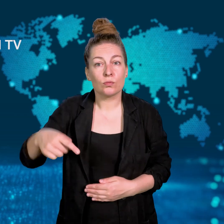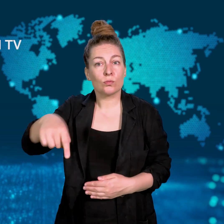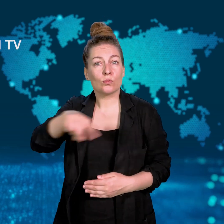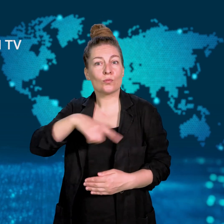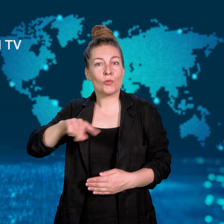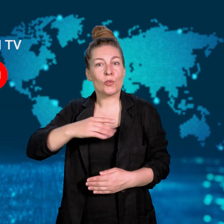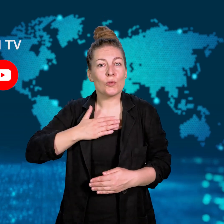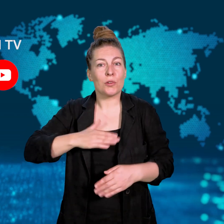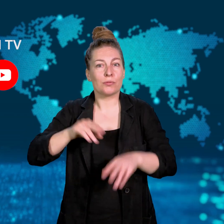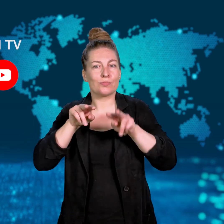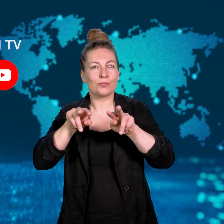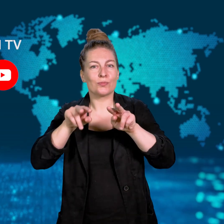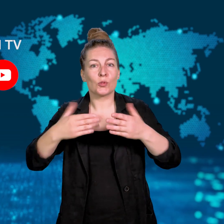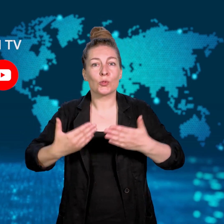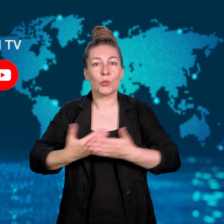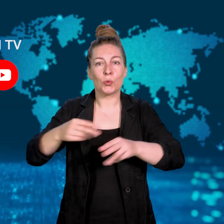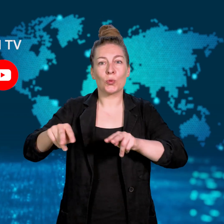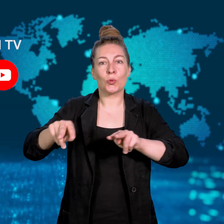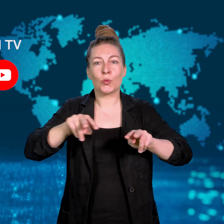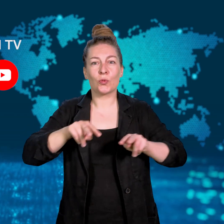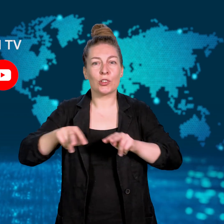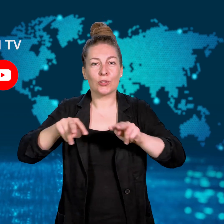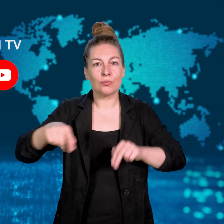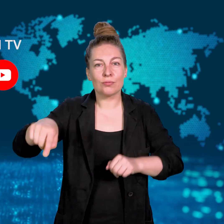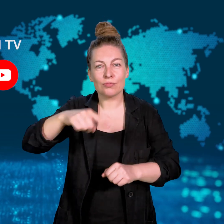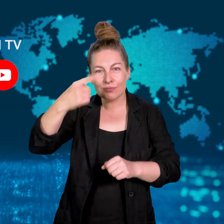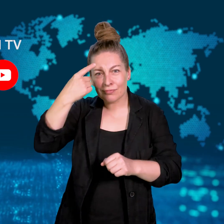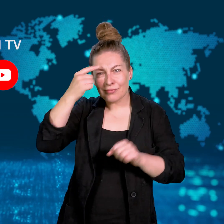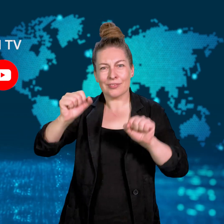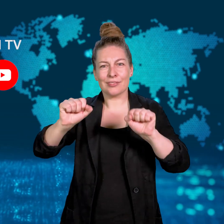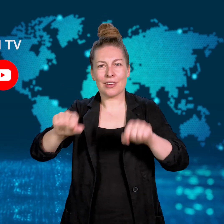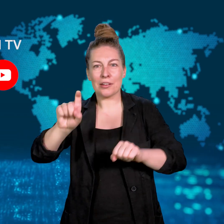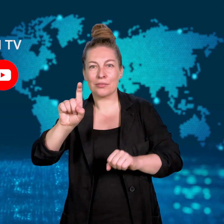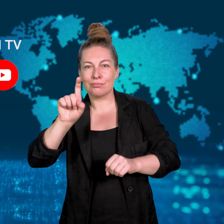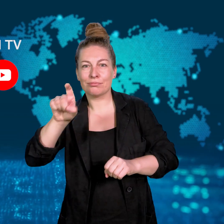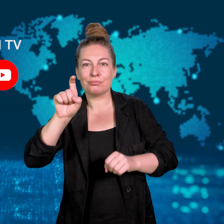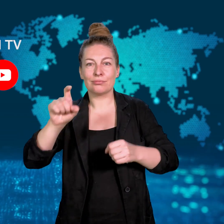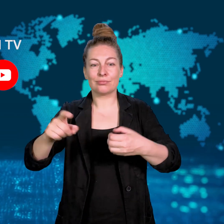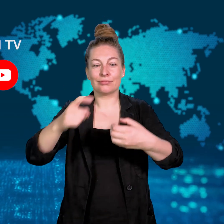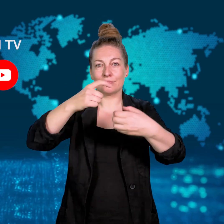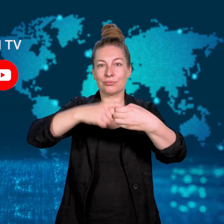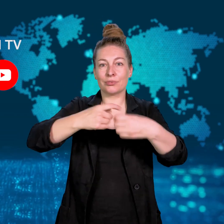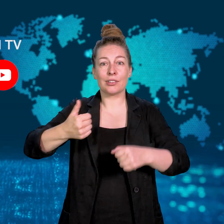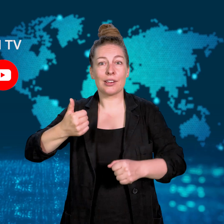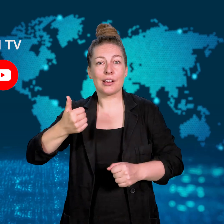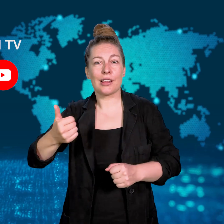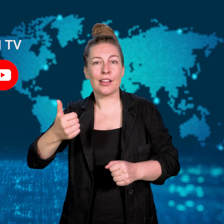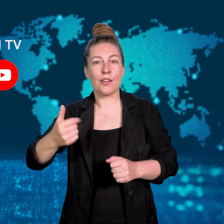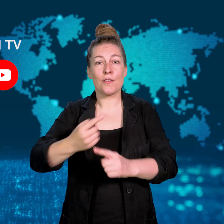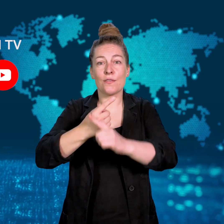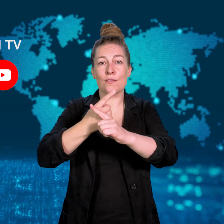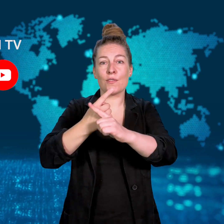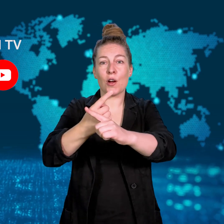Don't forget to subscribe, like, and follow H3 World TV to